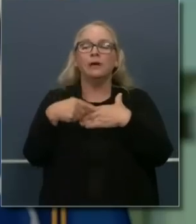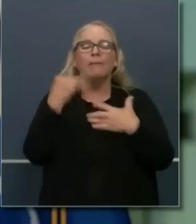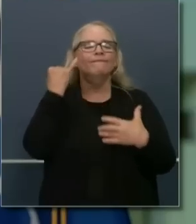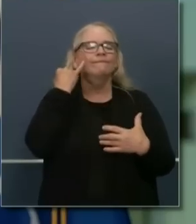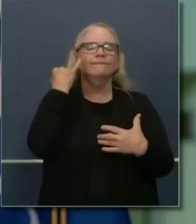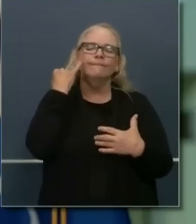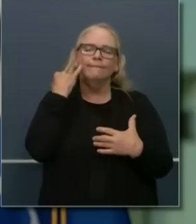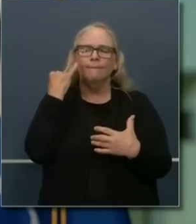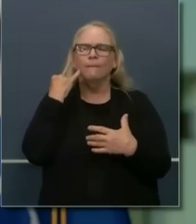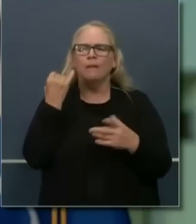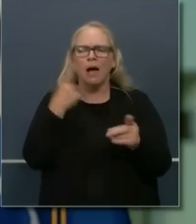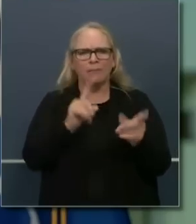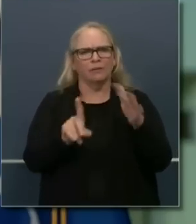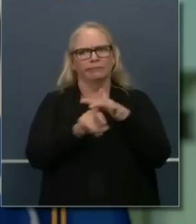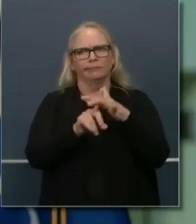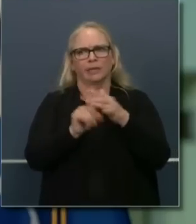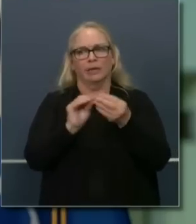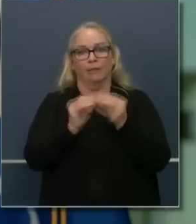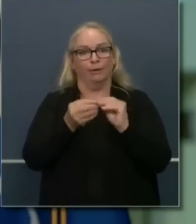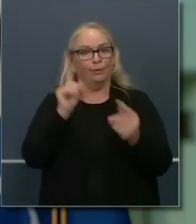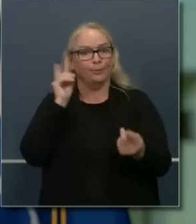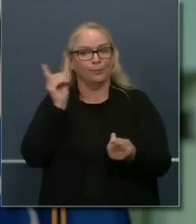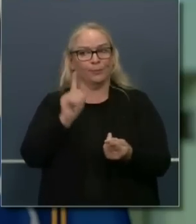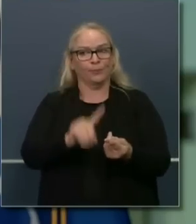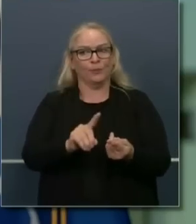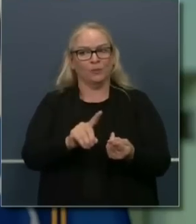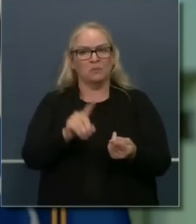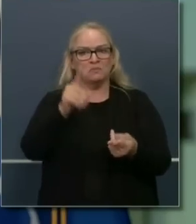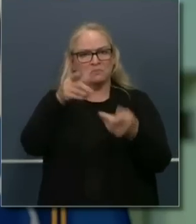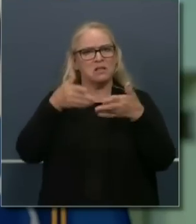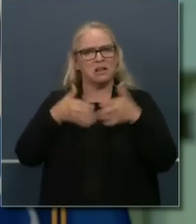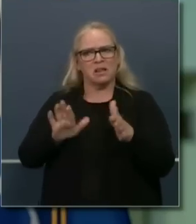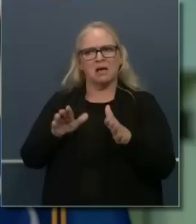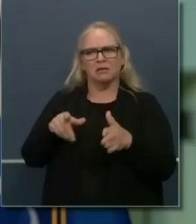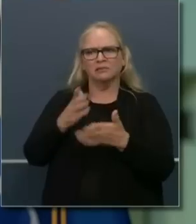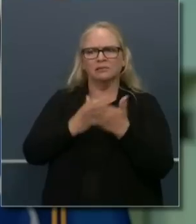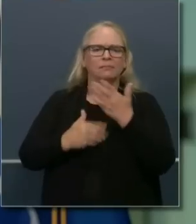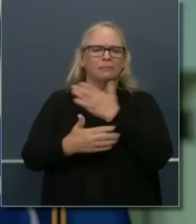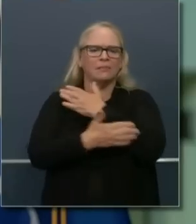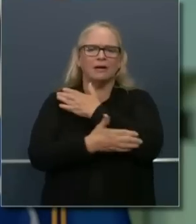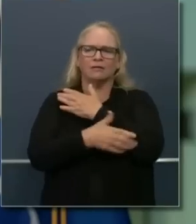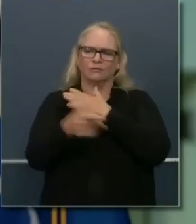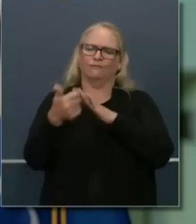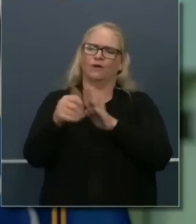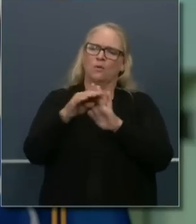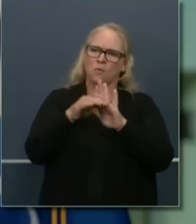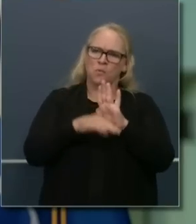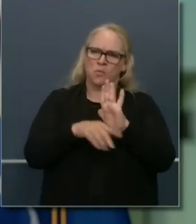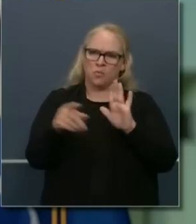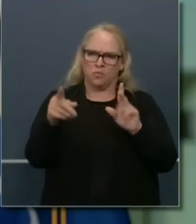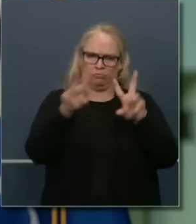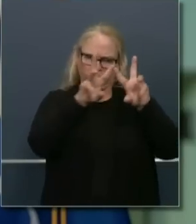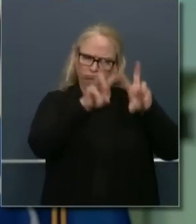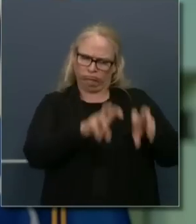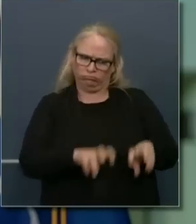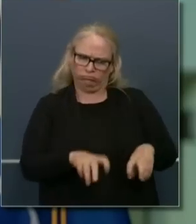17 OF THE COUNTIES AND DOCUMENTATION. WHY IS THAT THRESHOLD DIFFERENTLY AND NEXT TIME THE